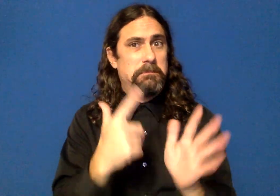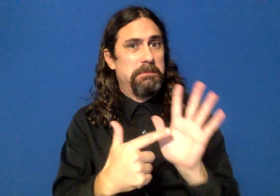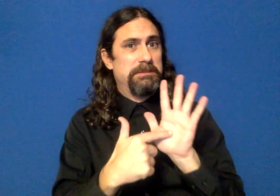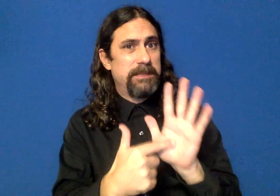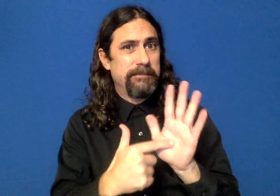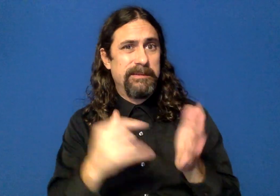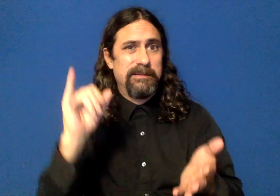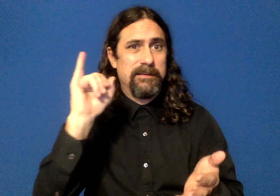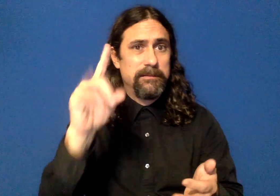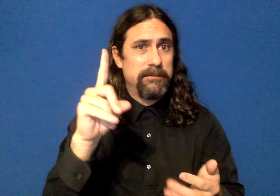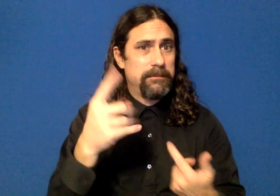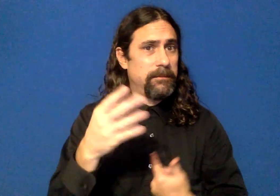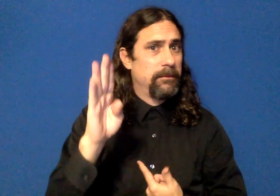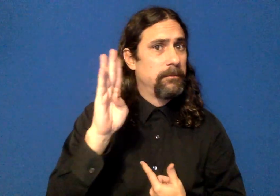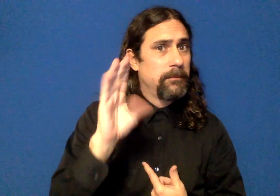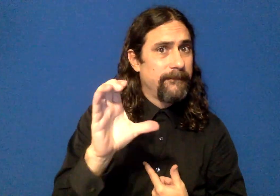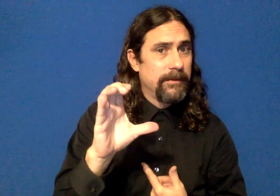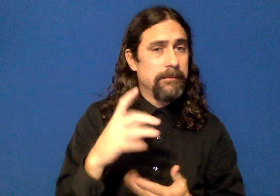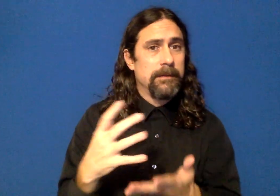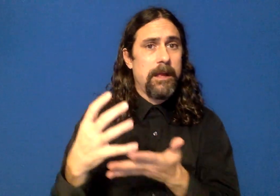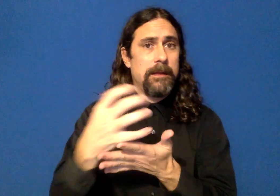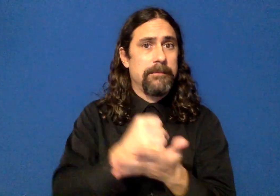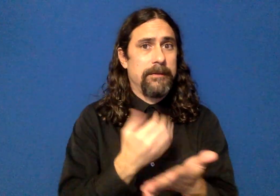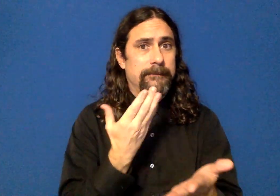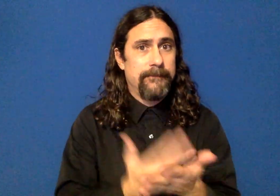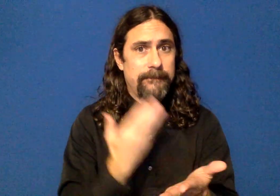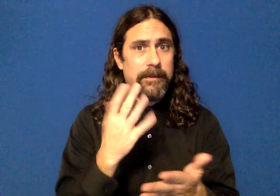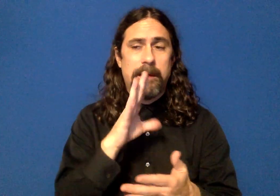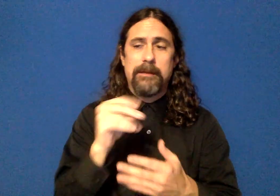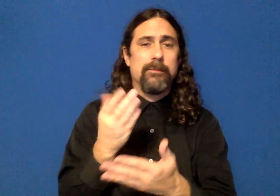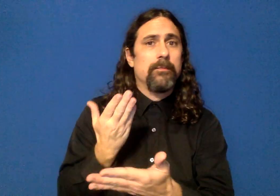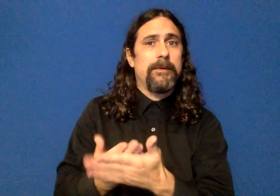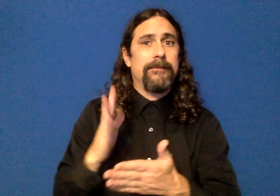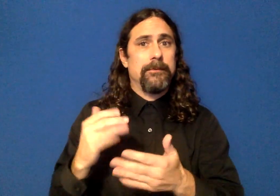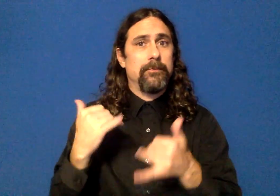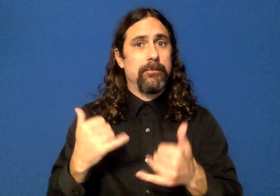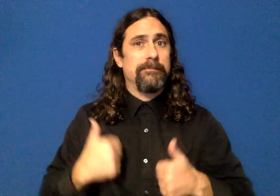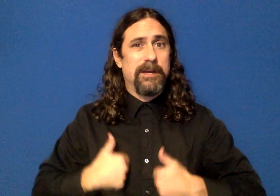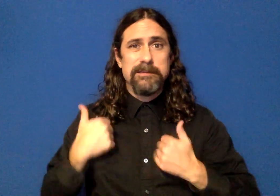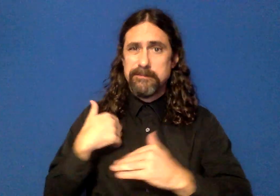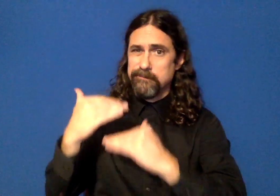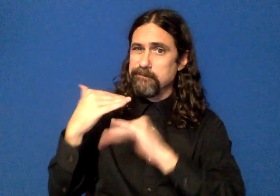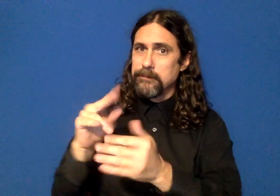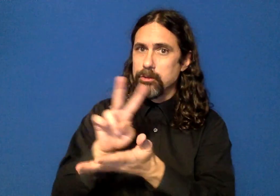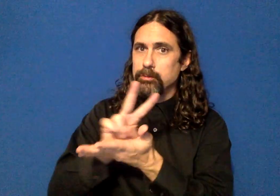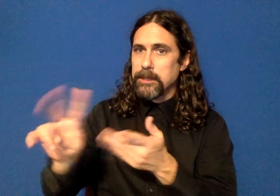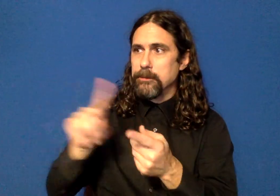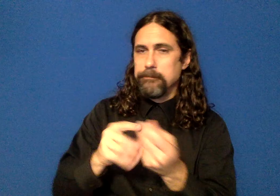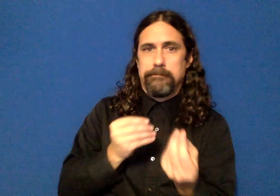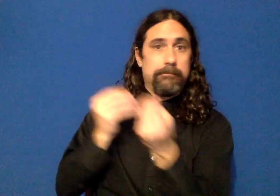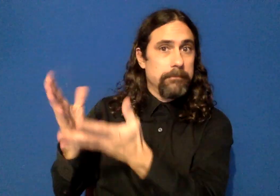Certificate of Disability Cover Letter - If you are not able to have the Medical Certification